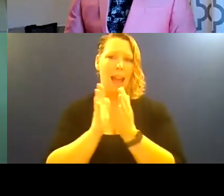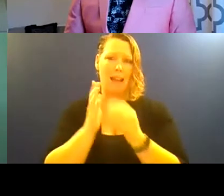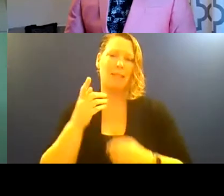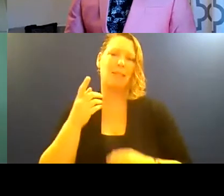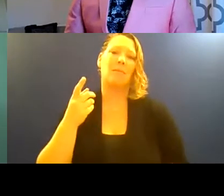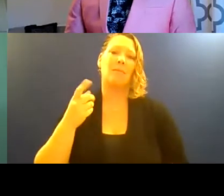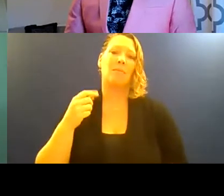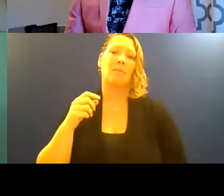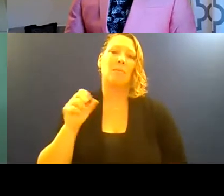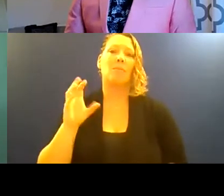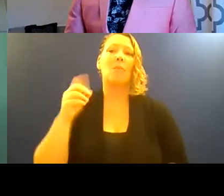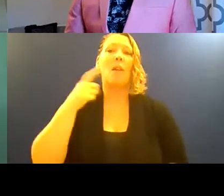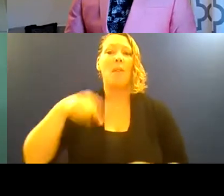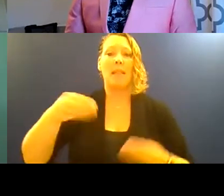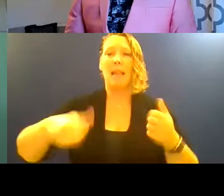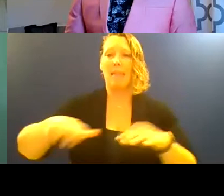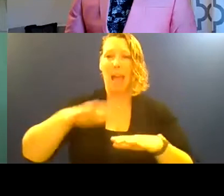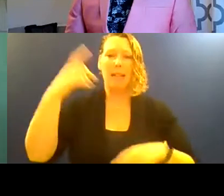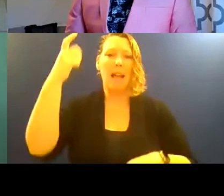For this land acknowledgement.